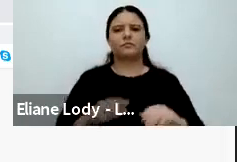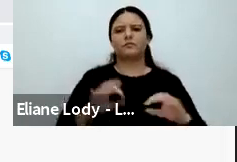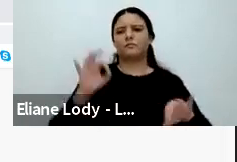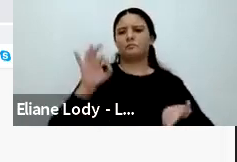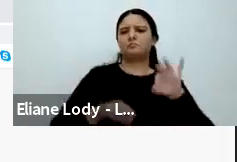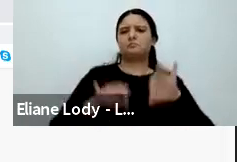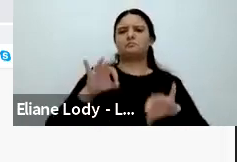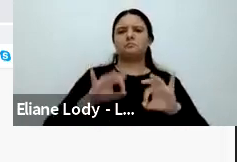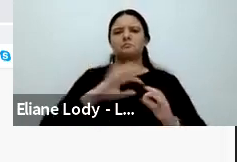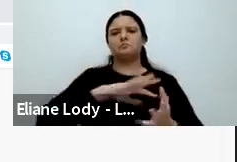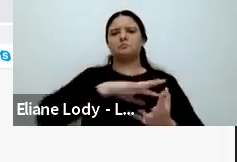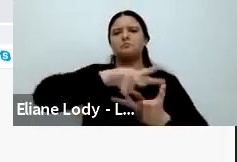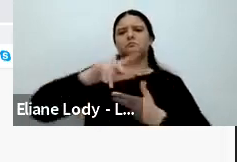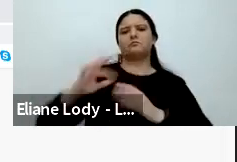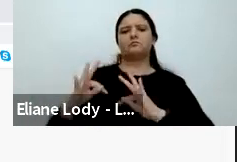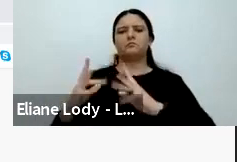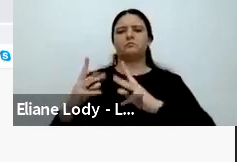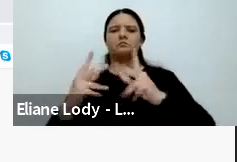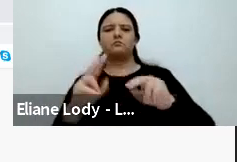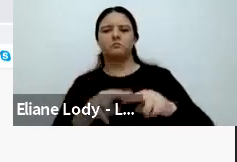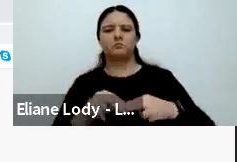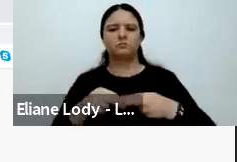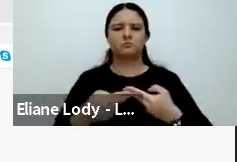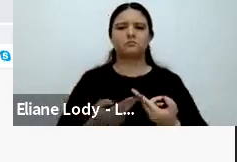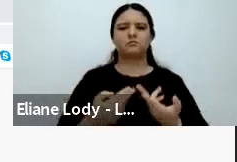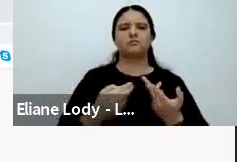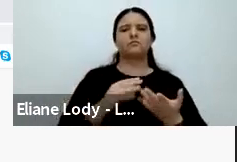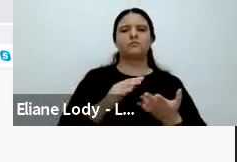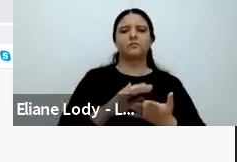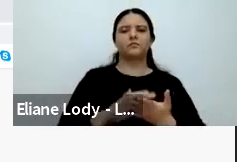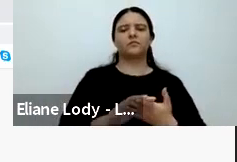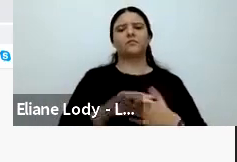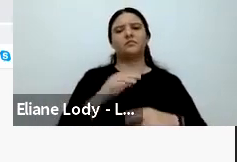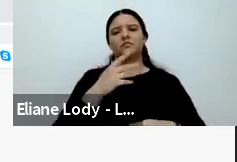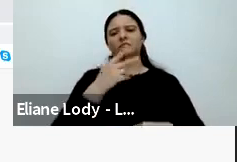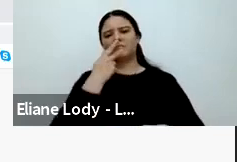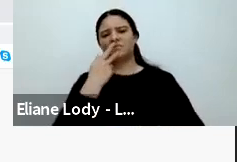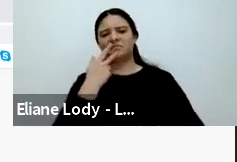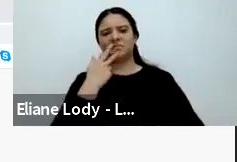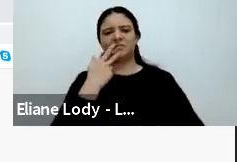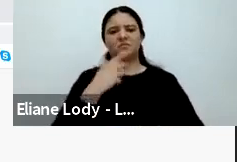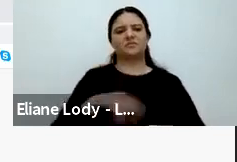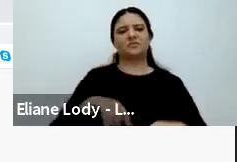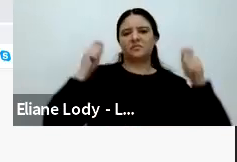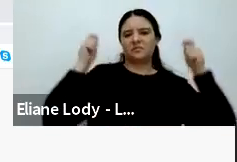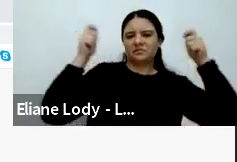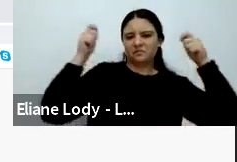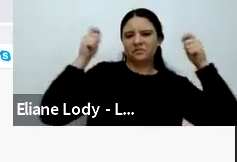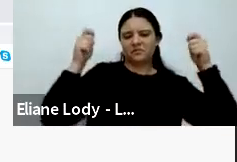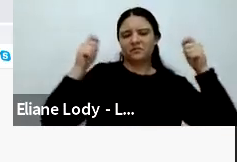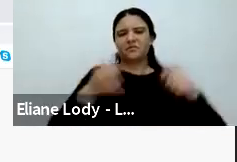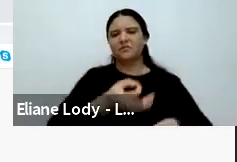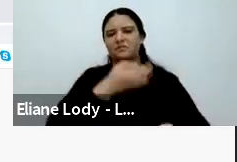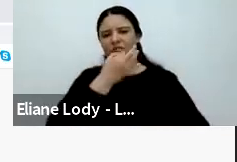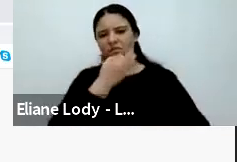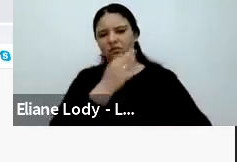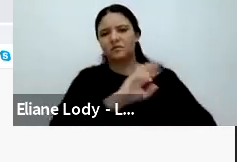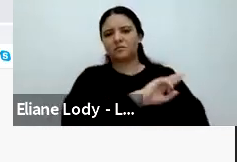everybody. y, and therefore And therefore, black lives Matter and And therefore, Black Lives Matter and critical race theory and he was the word evil me and he was the word evil